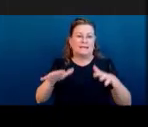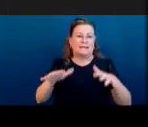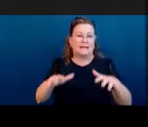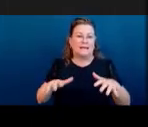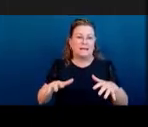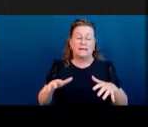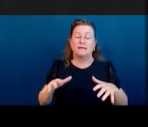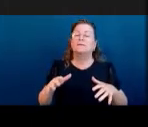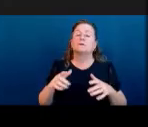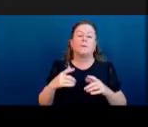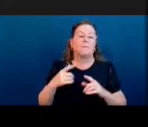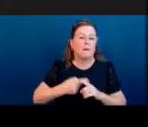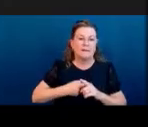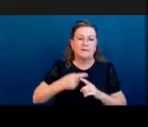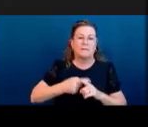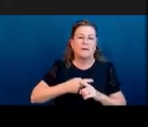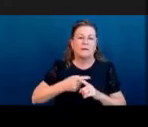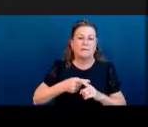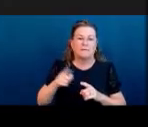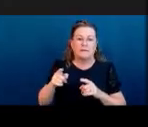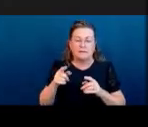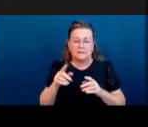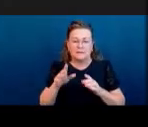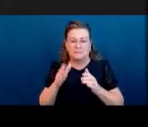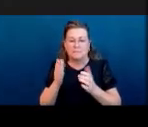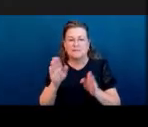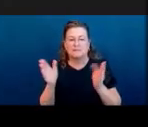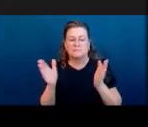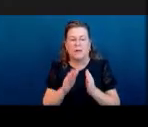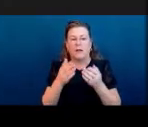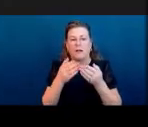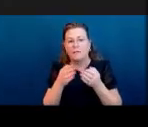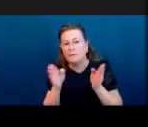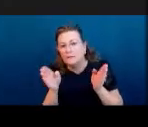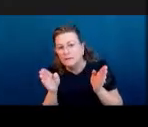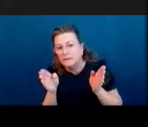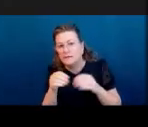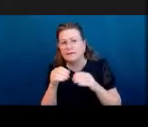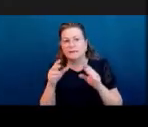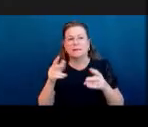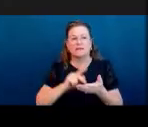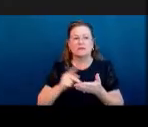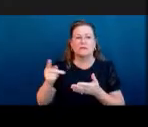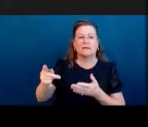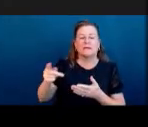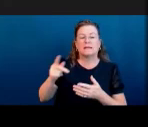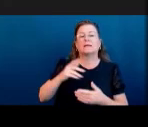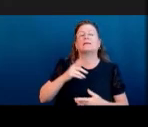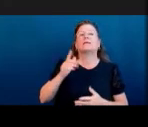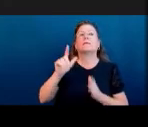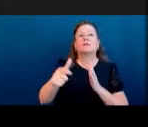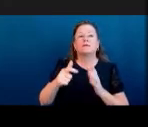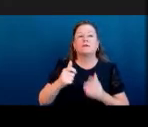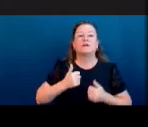months of this little window into the kitchen, he ended up trying the food that he ate for dad. He also ended up trying to